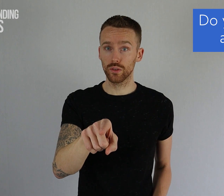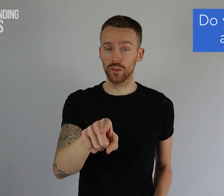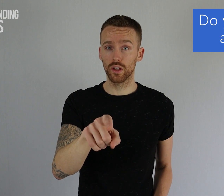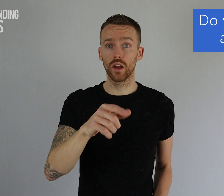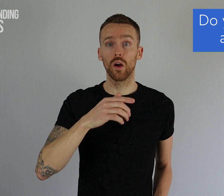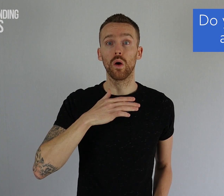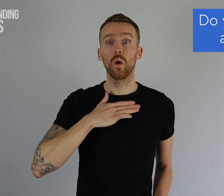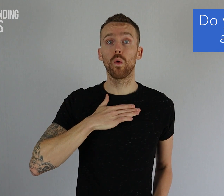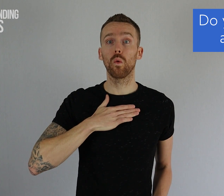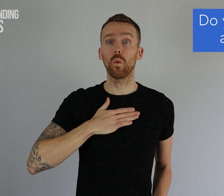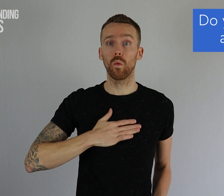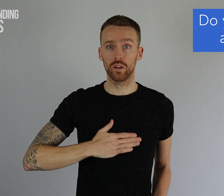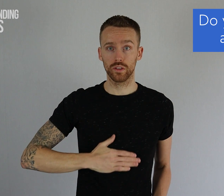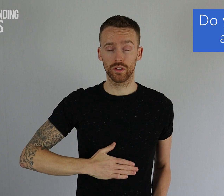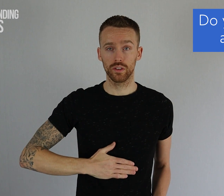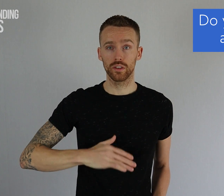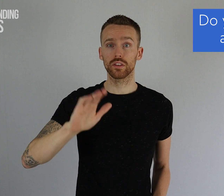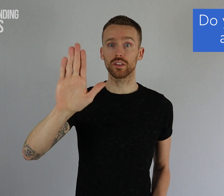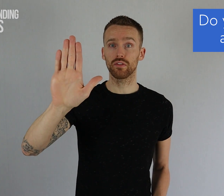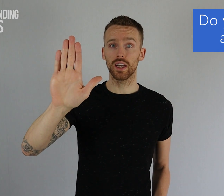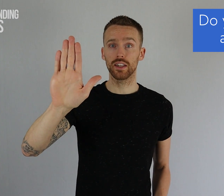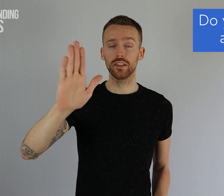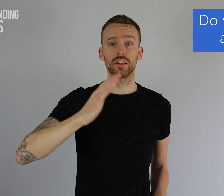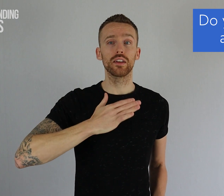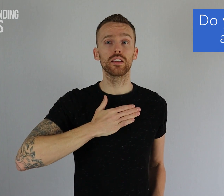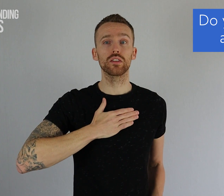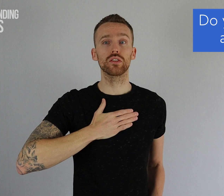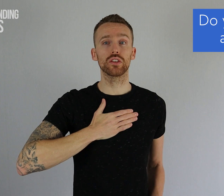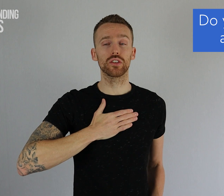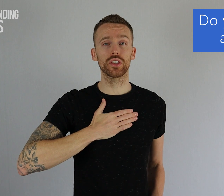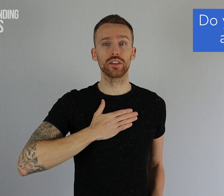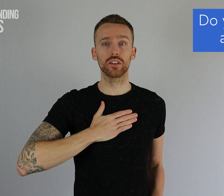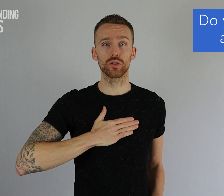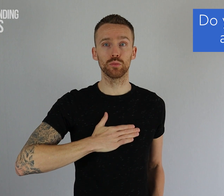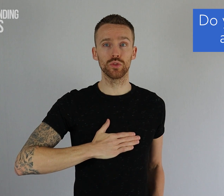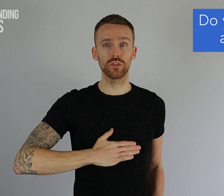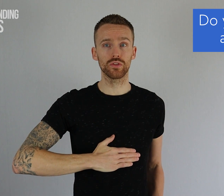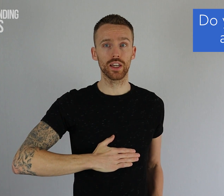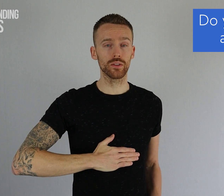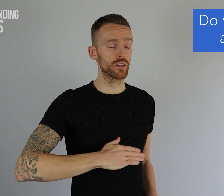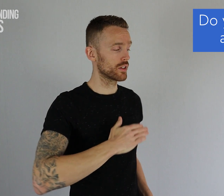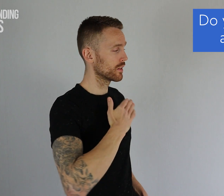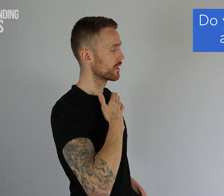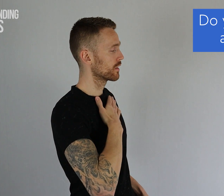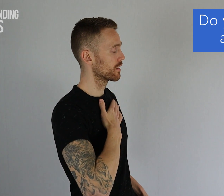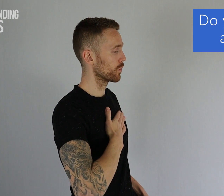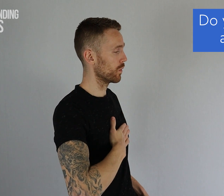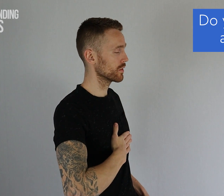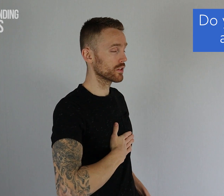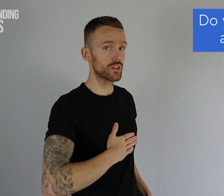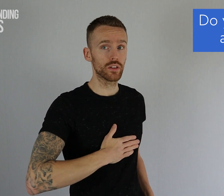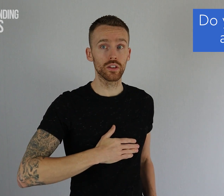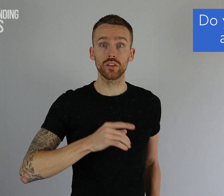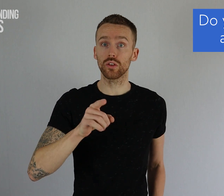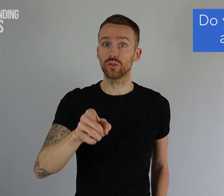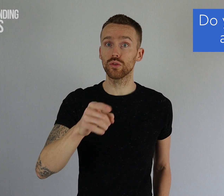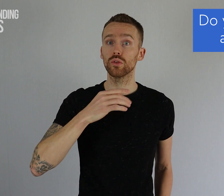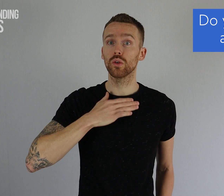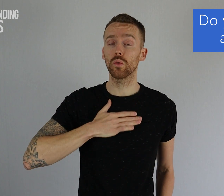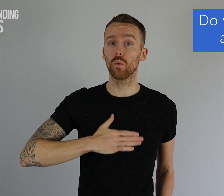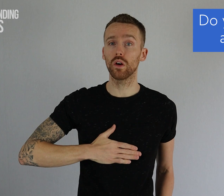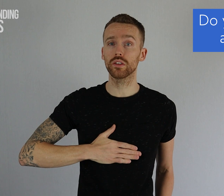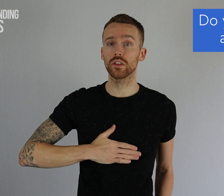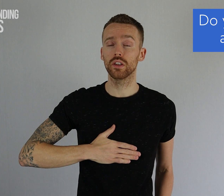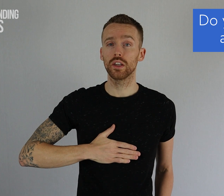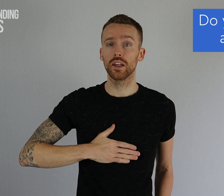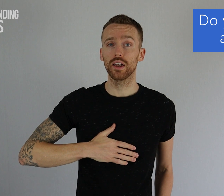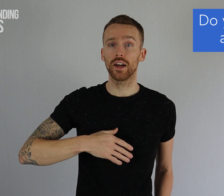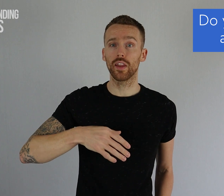You, want. So it's a flat hand, touch your chest and just move down. Want. So you want.